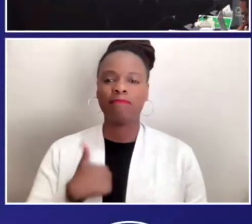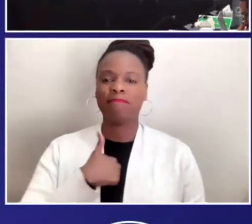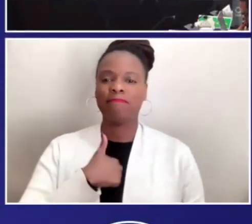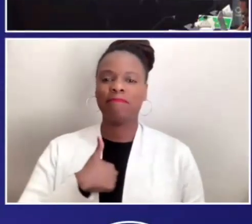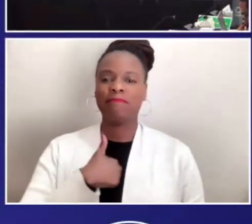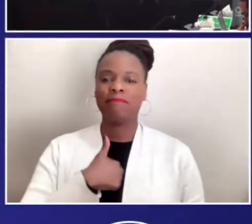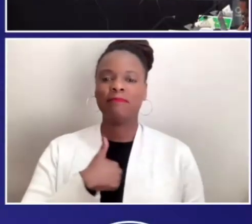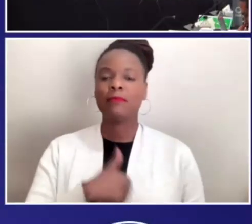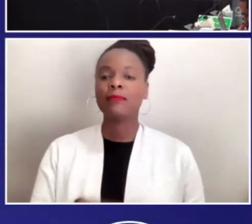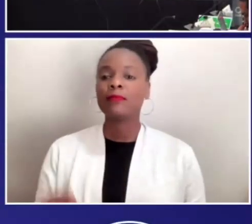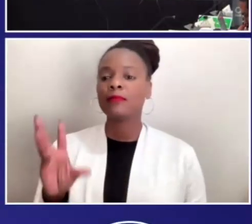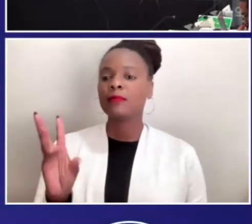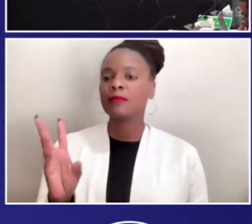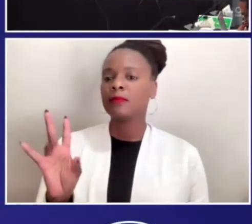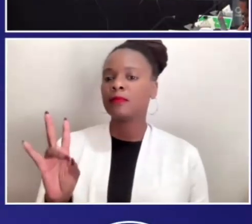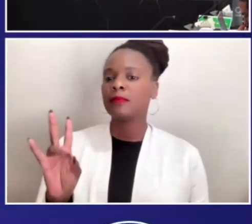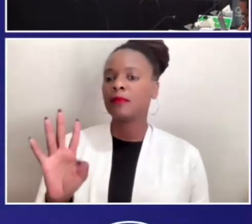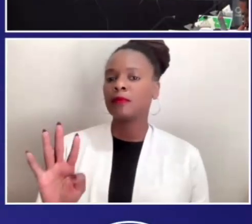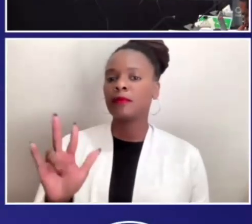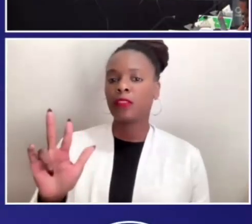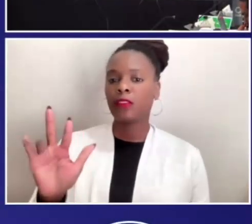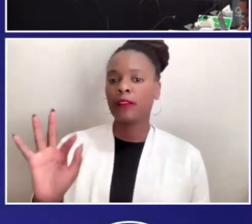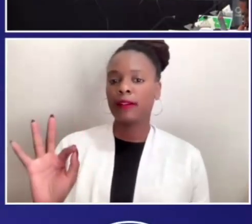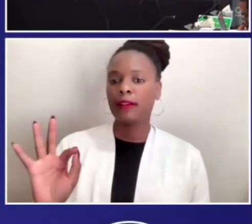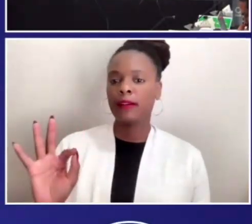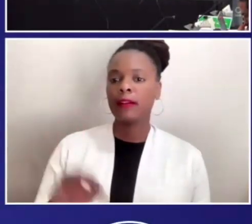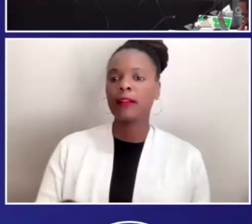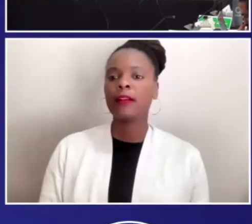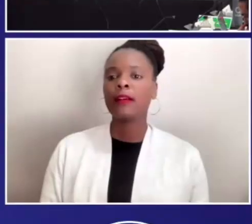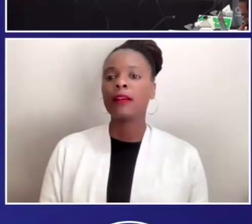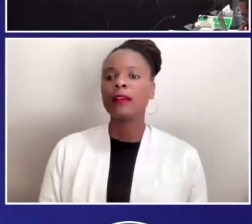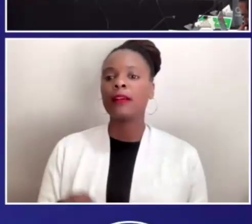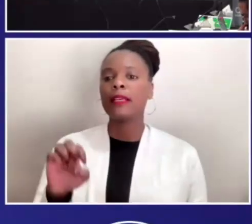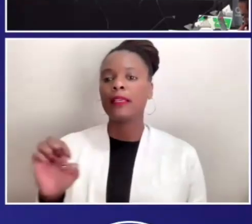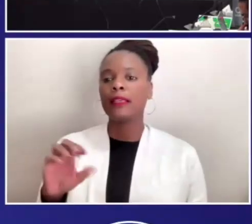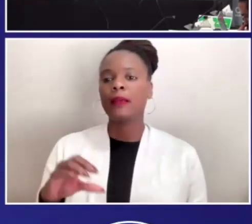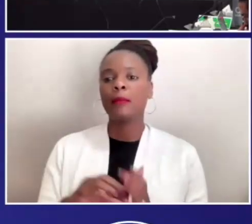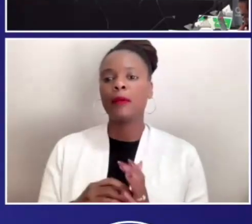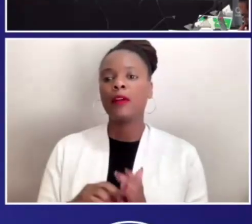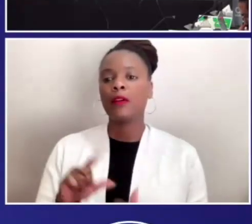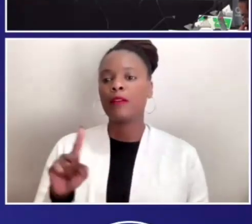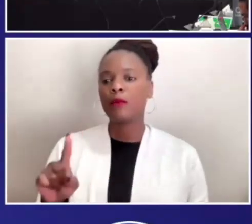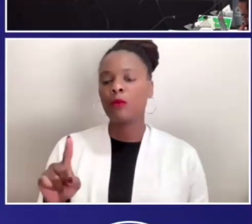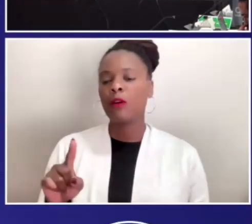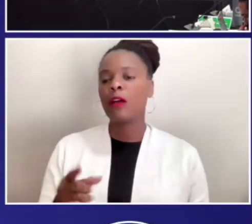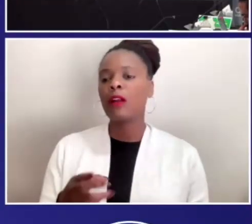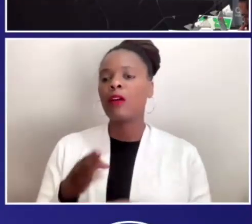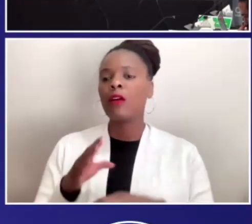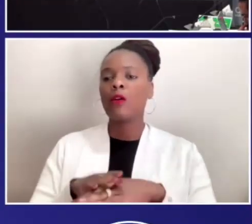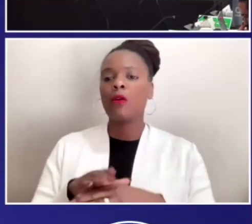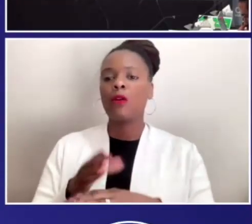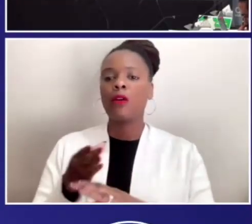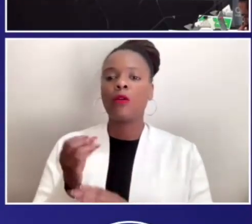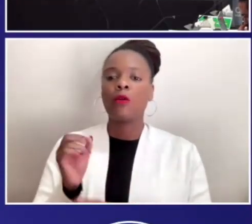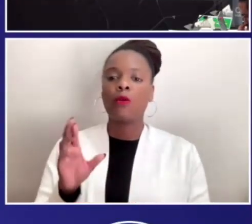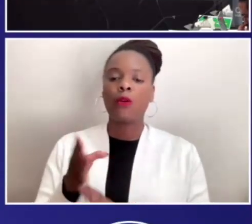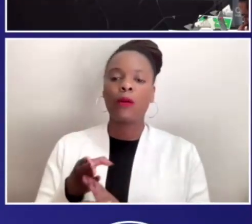From 674.39(e) paragraph (1), on or before June 30, 2027, the borrower may rehabilitate a